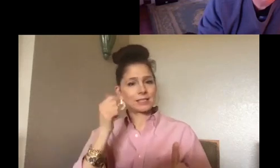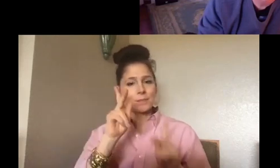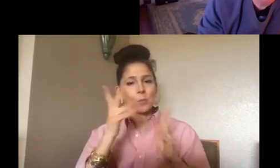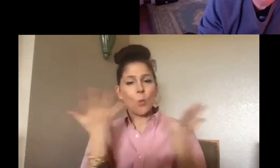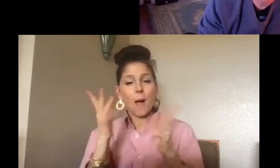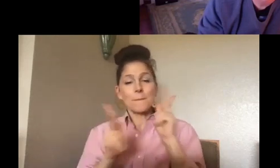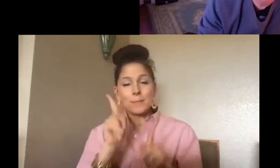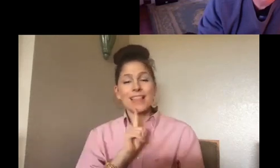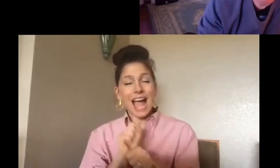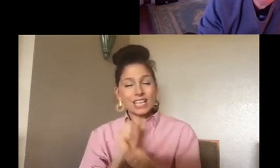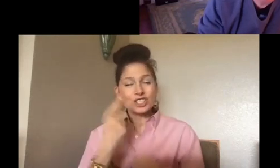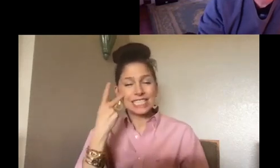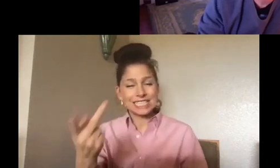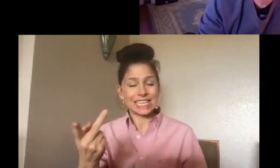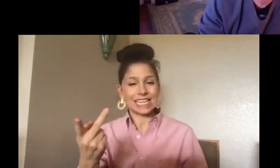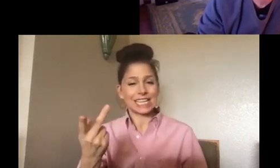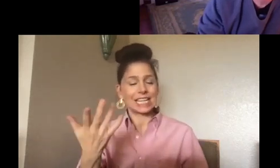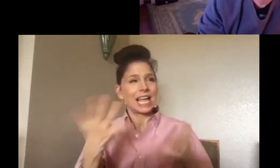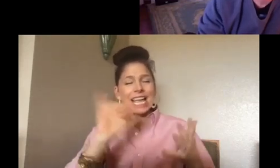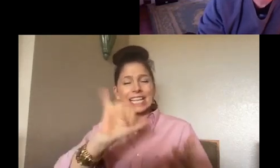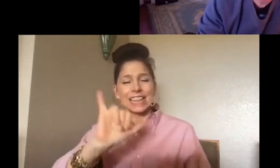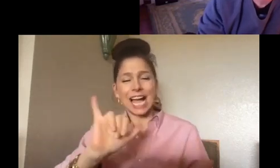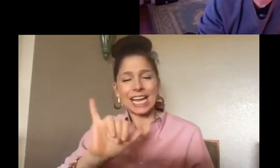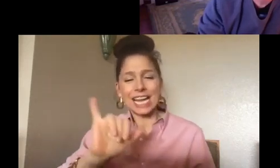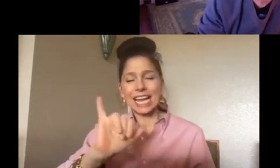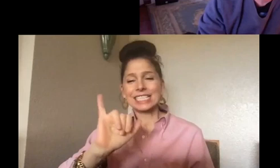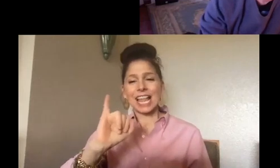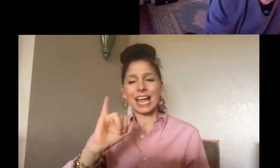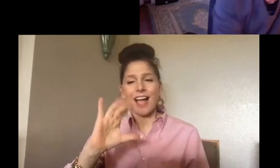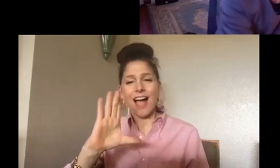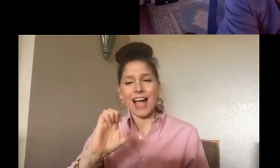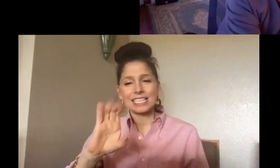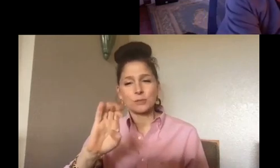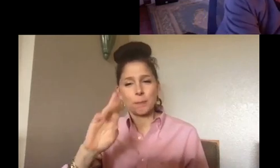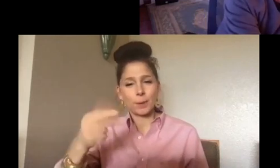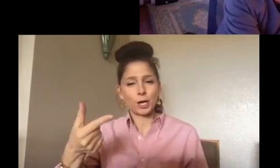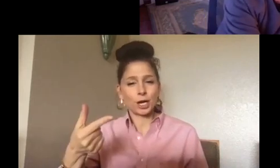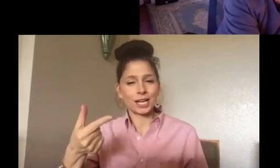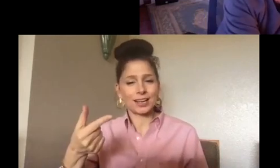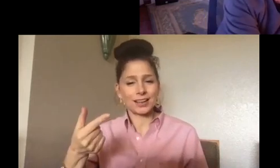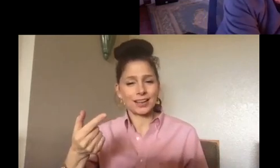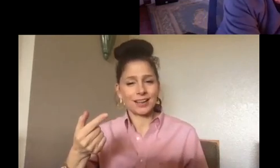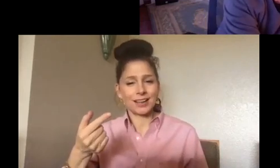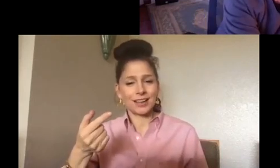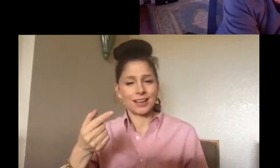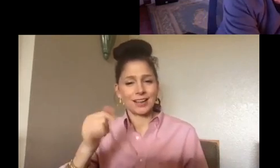because people actually only see the iceberg. It's like